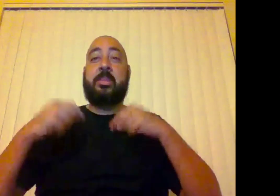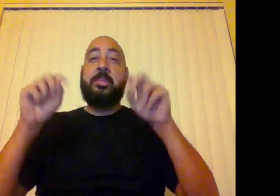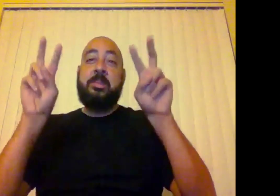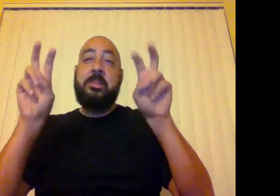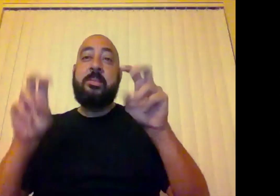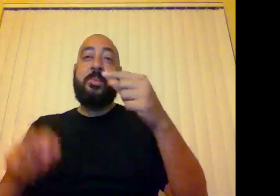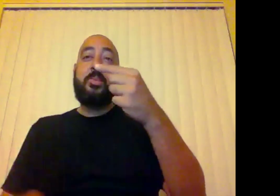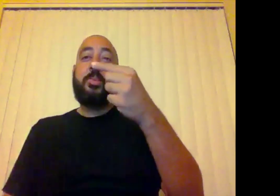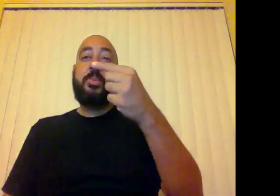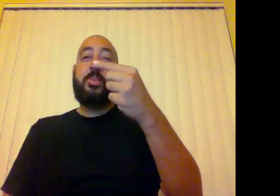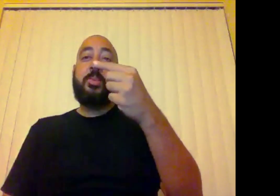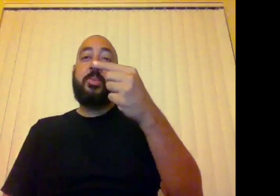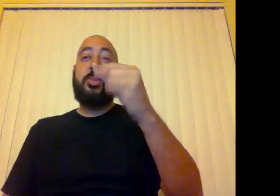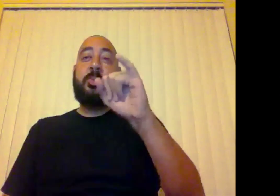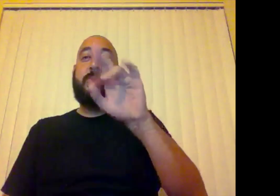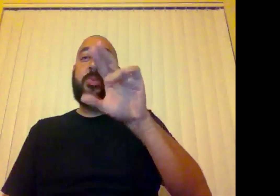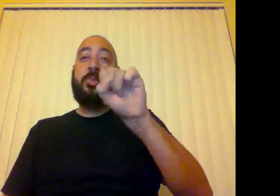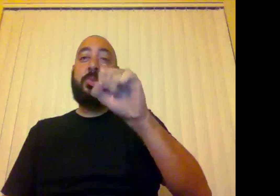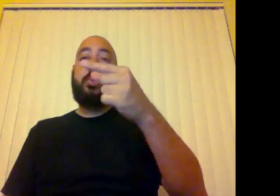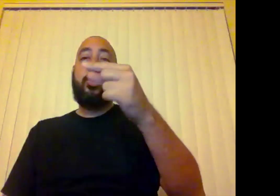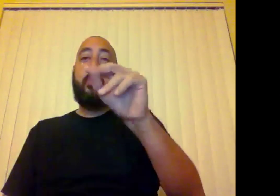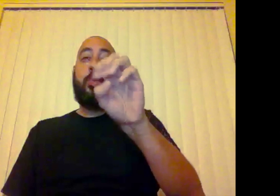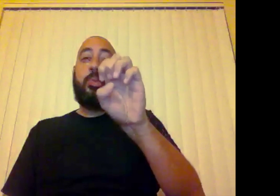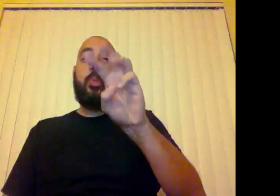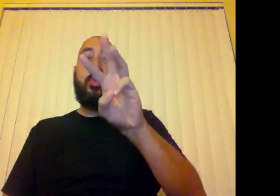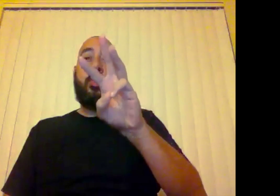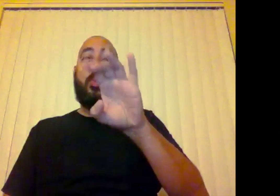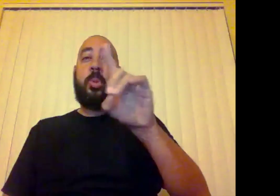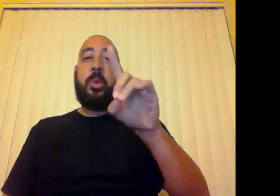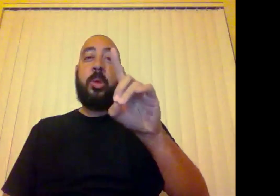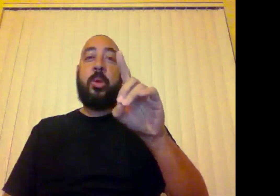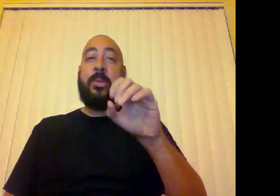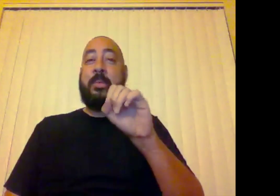the face of girls gone wild